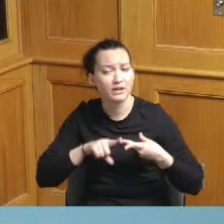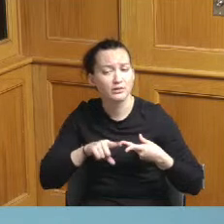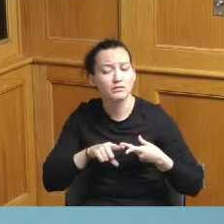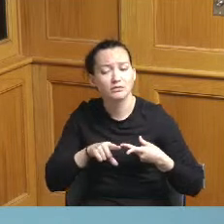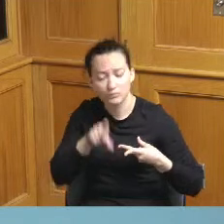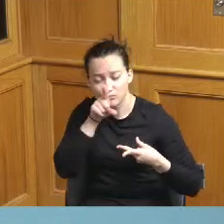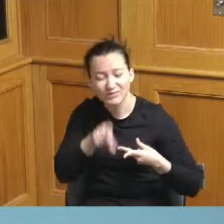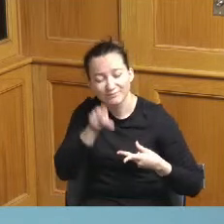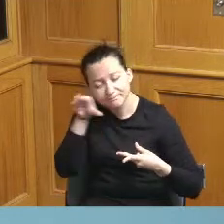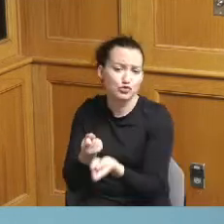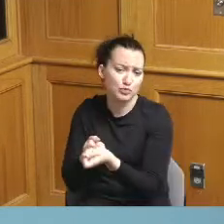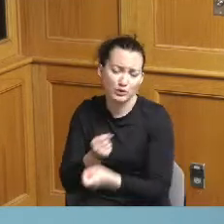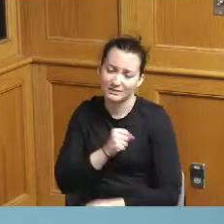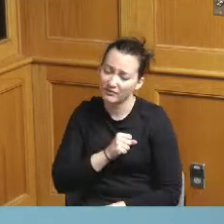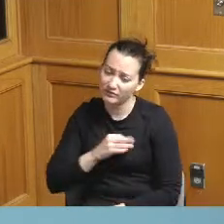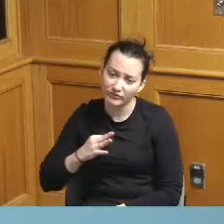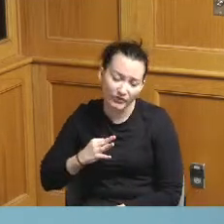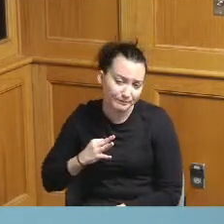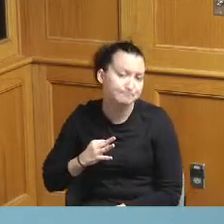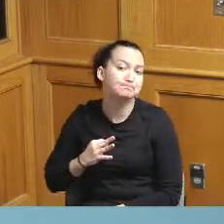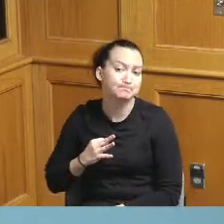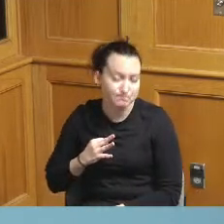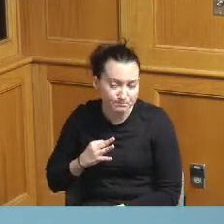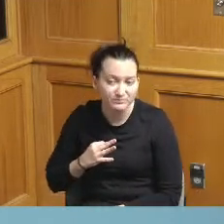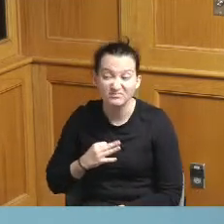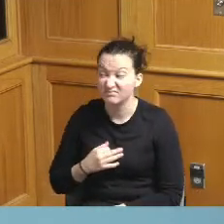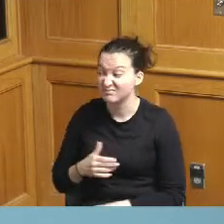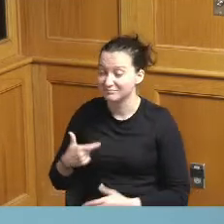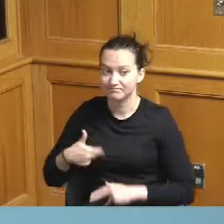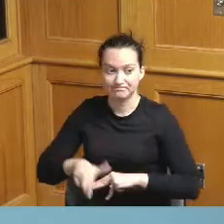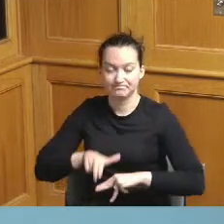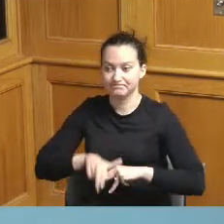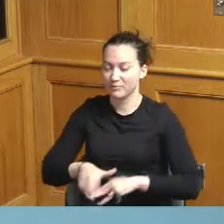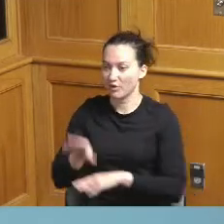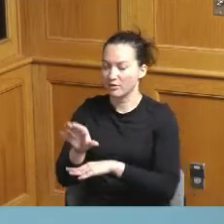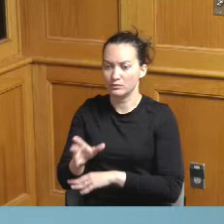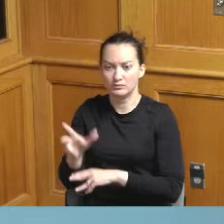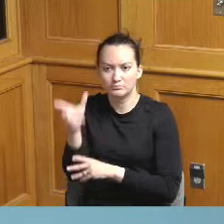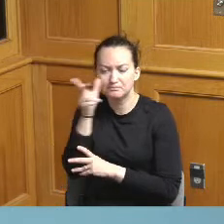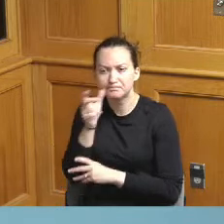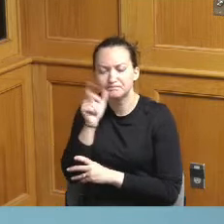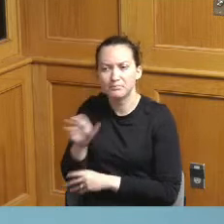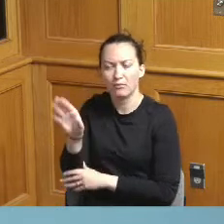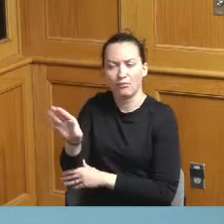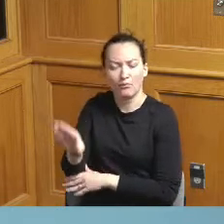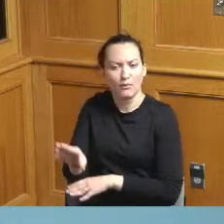highlighted area I think just sitting here this afternoon it's really clear that it's important